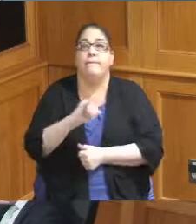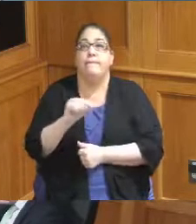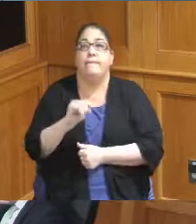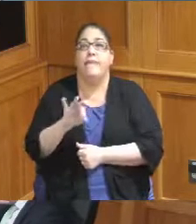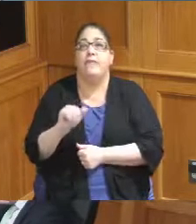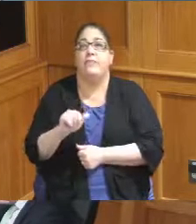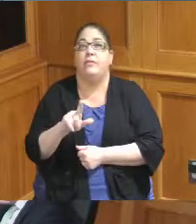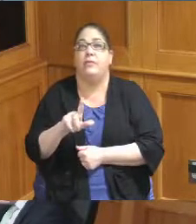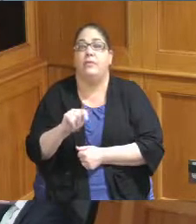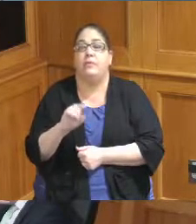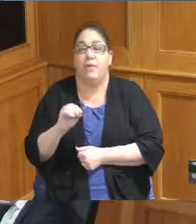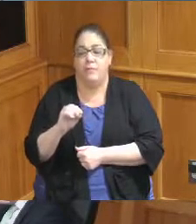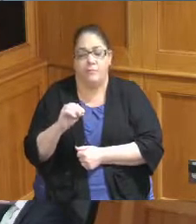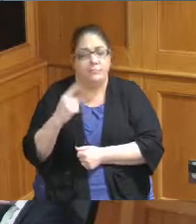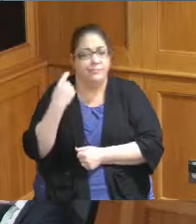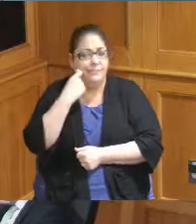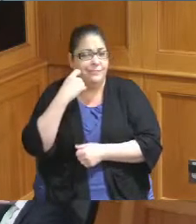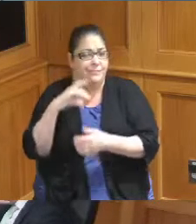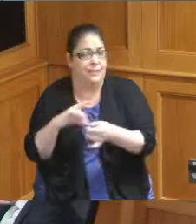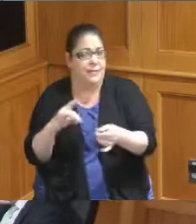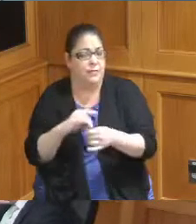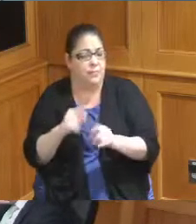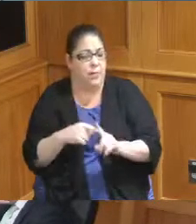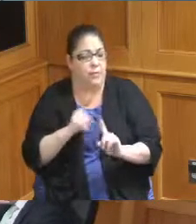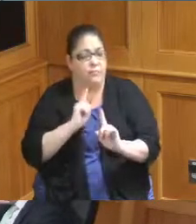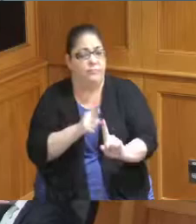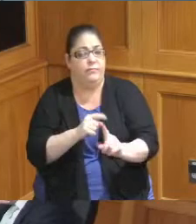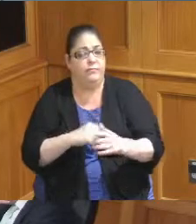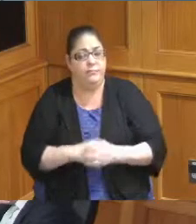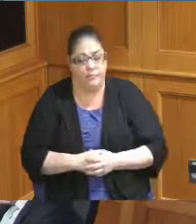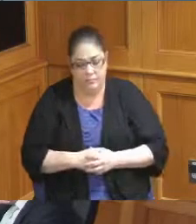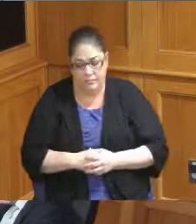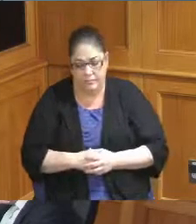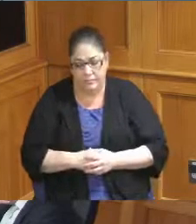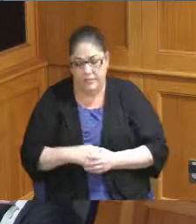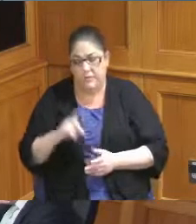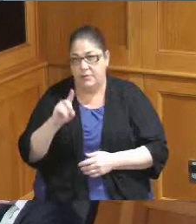something that Andy hit on was to a point or a question that Commissioner Driehaus had indicated